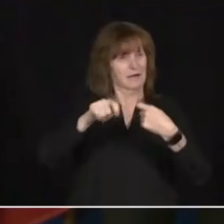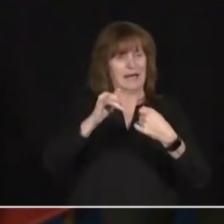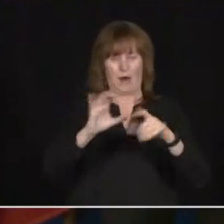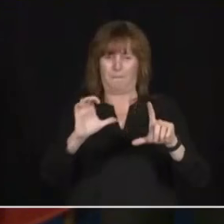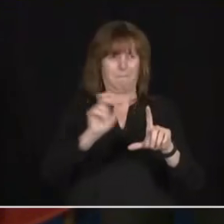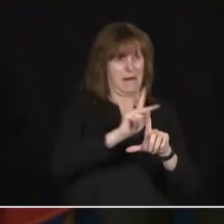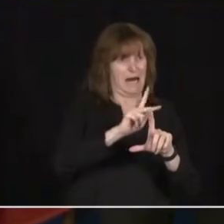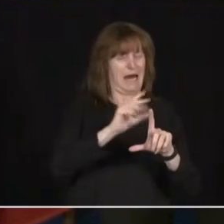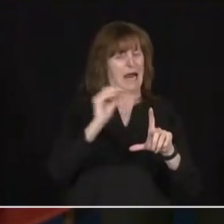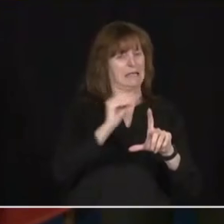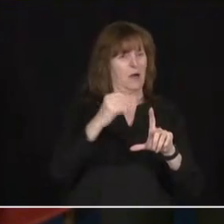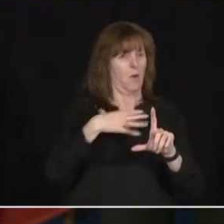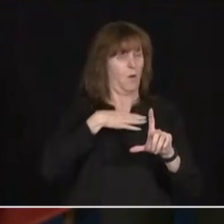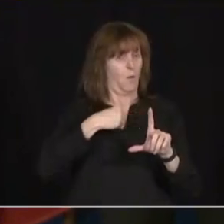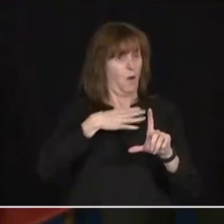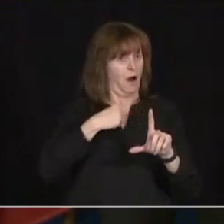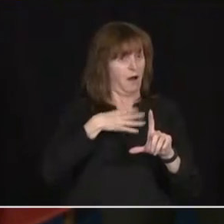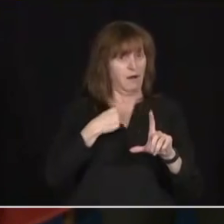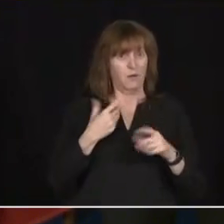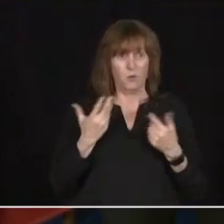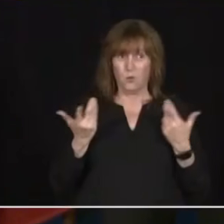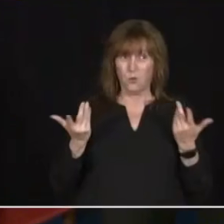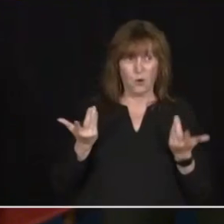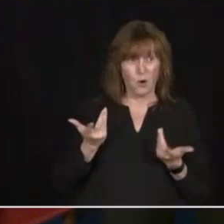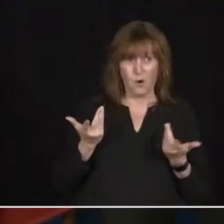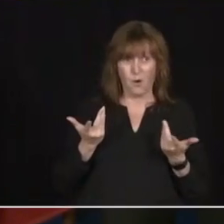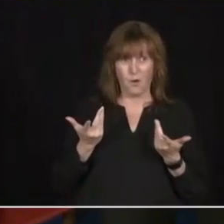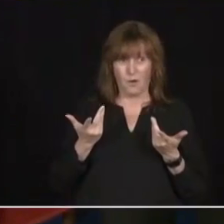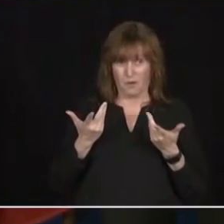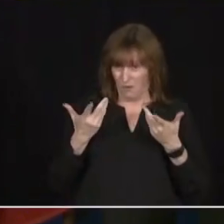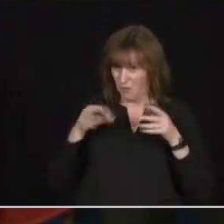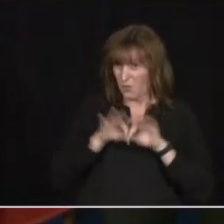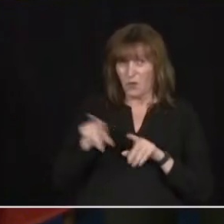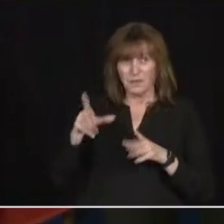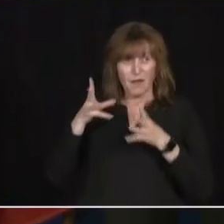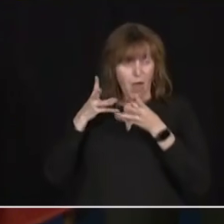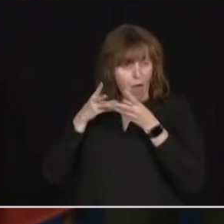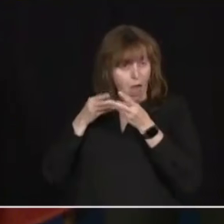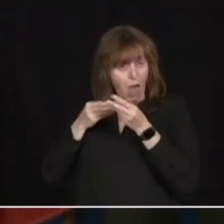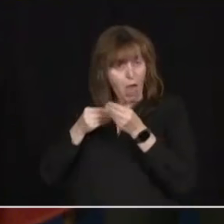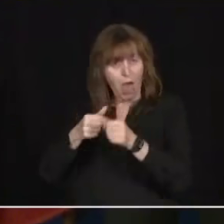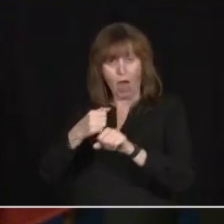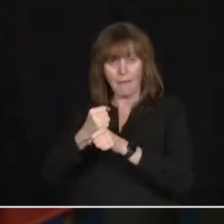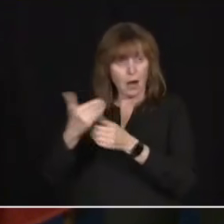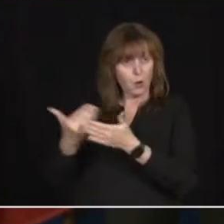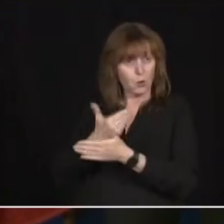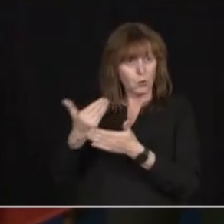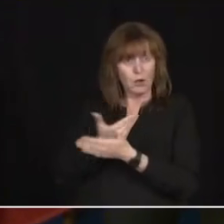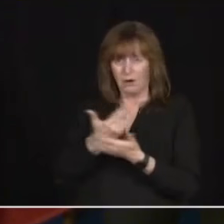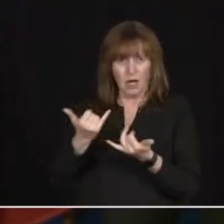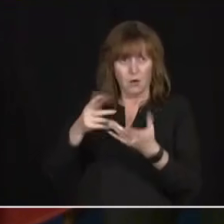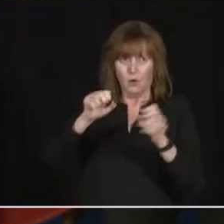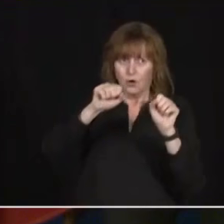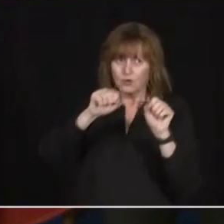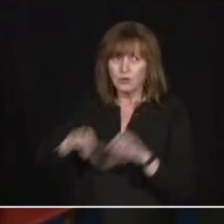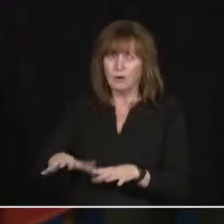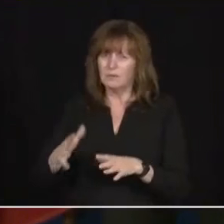from your office about the licence plate and you're not going forward with the design. Was this battle over licence plates worth it